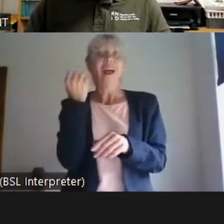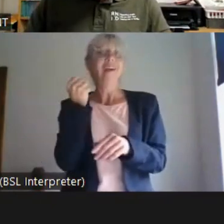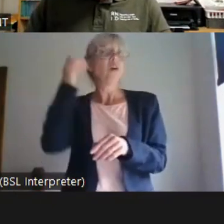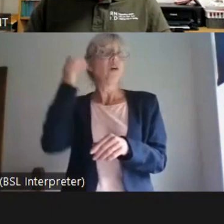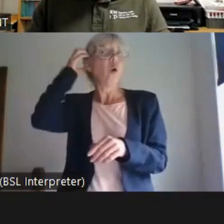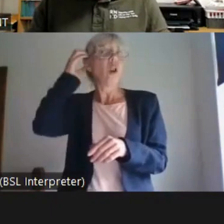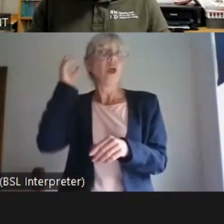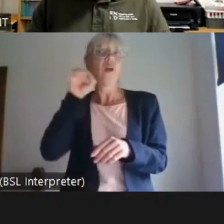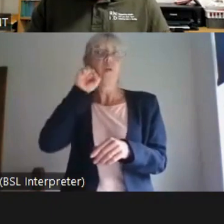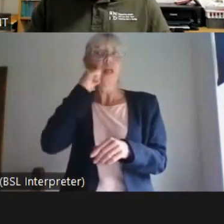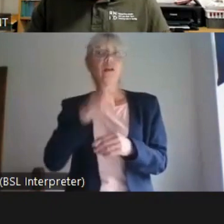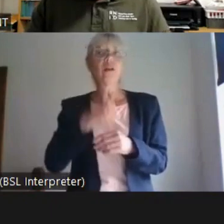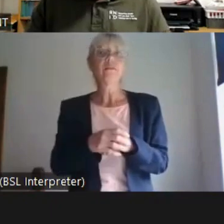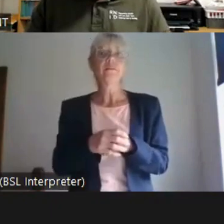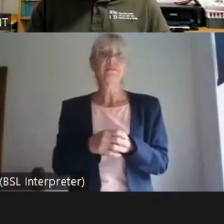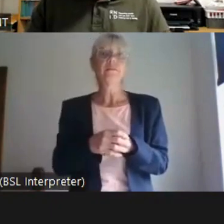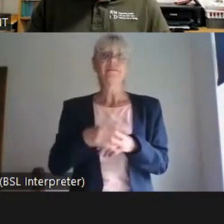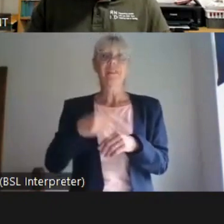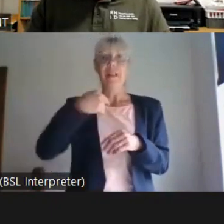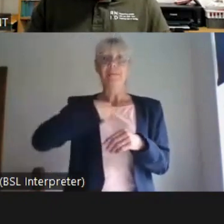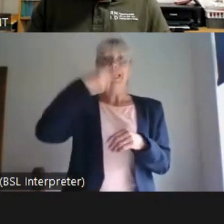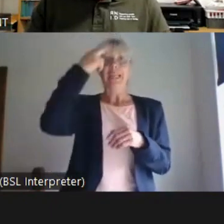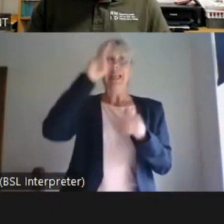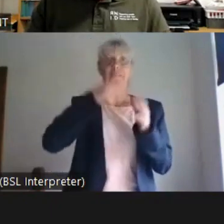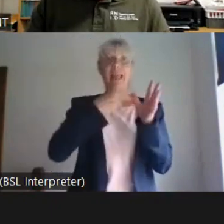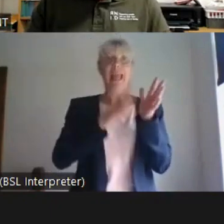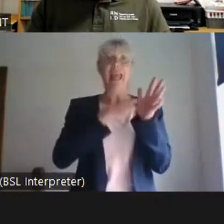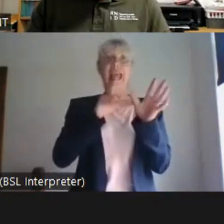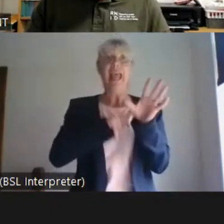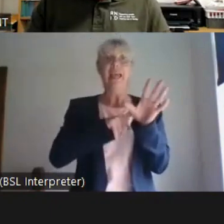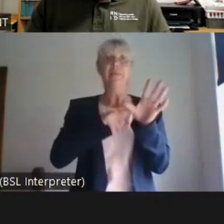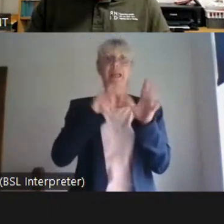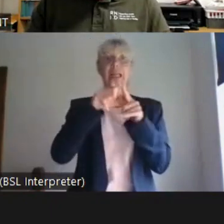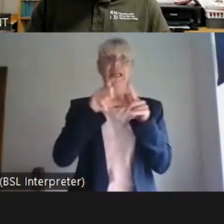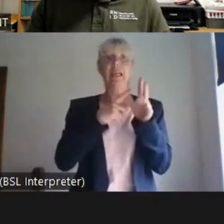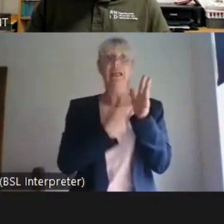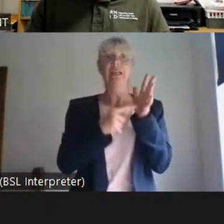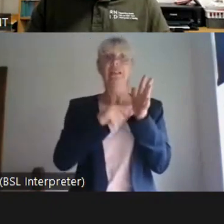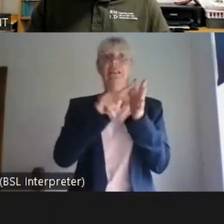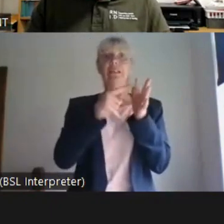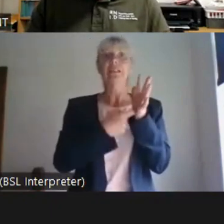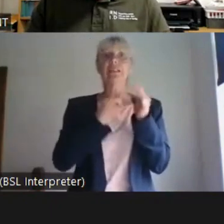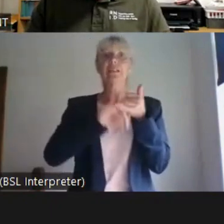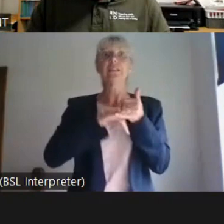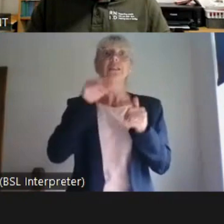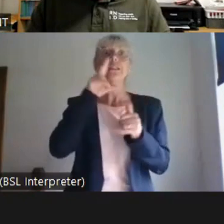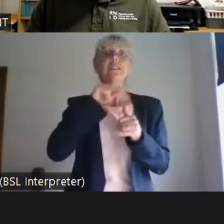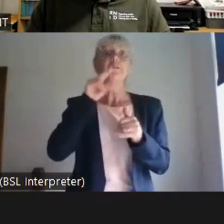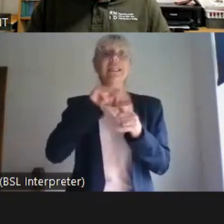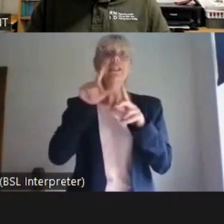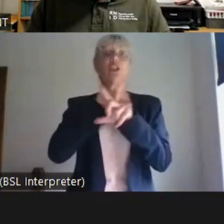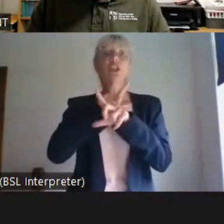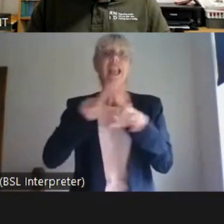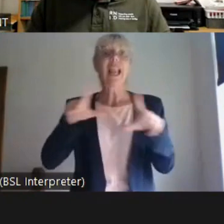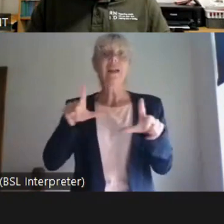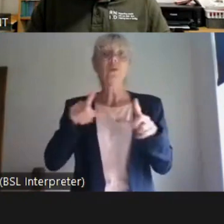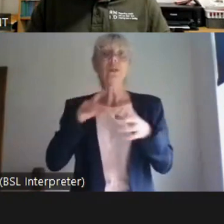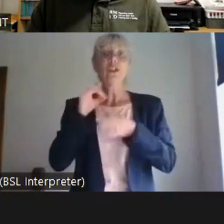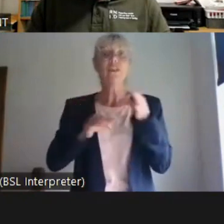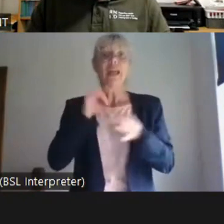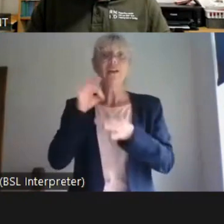language therapist I'm currently working on the in the Clip Lip and Palate team at